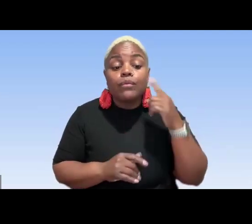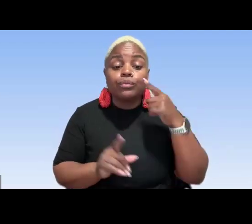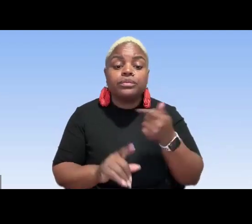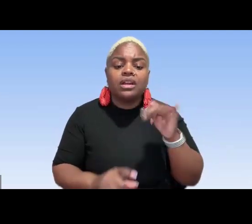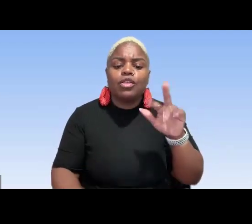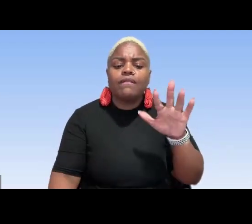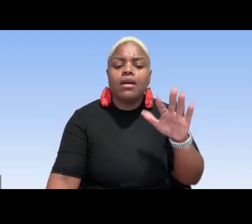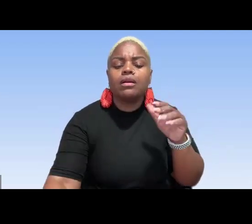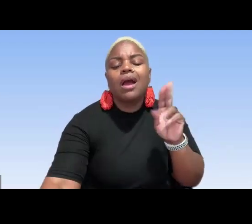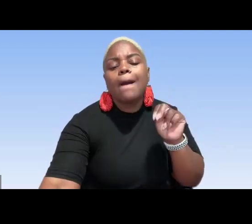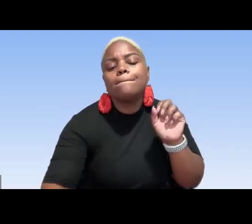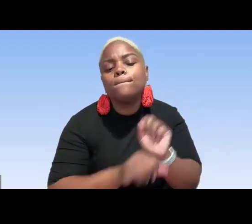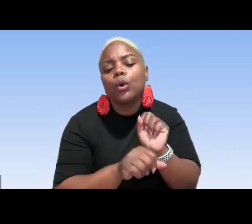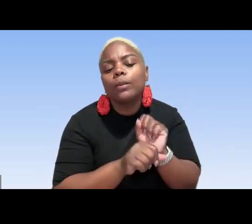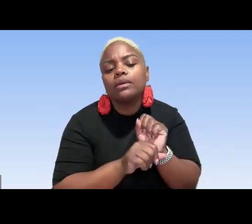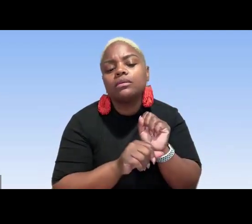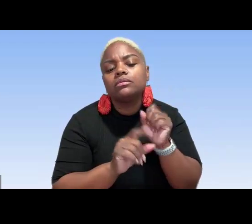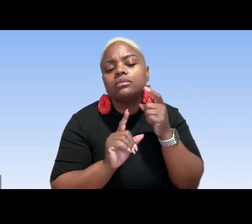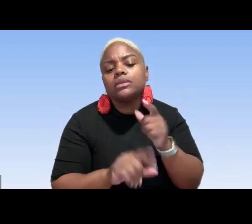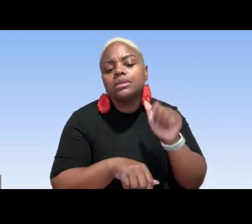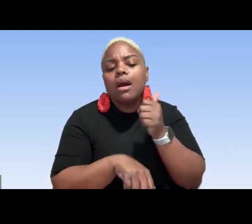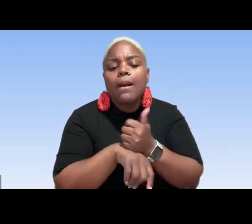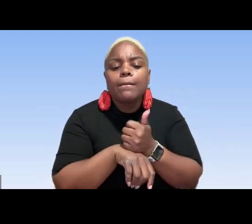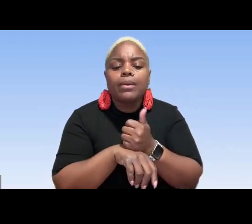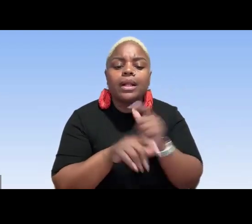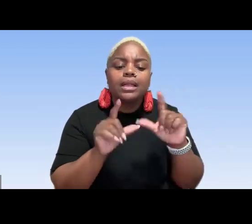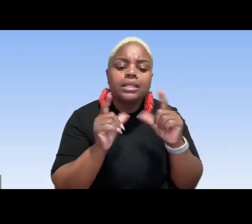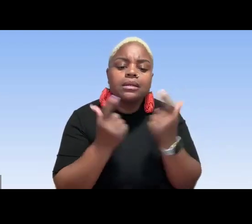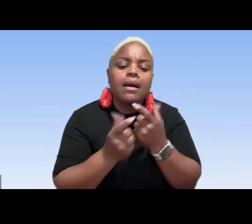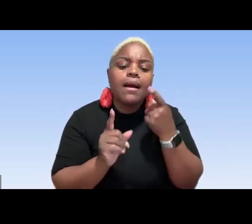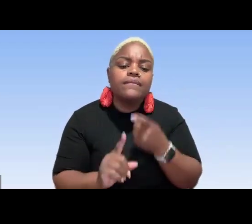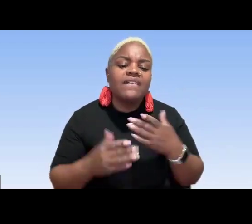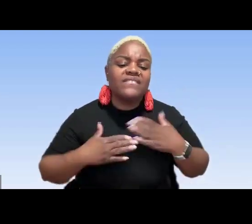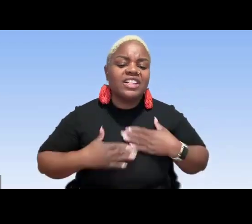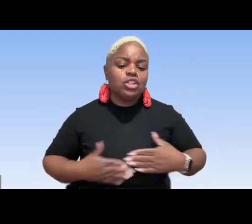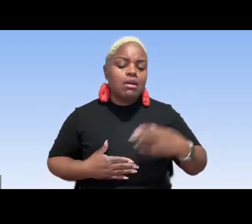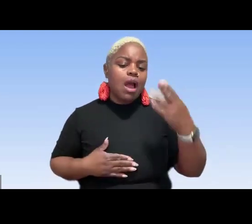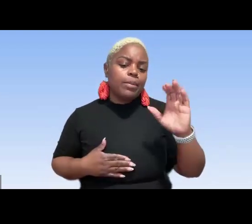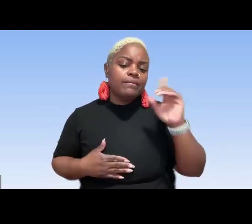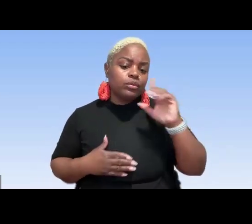of the Physically Handicapped to demand an end to job discrimination under New Deal programs.